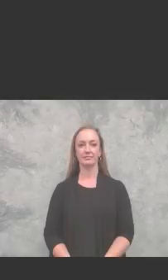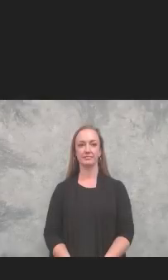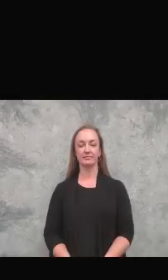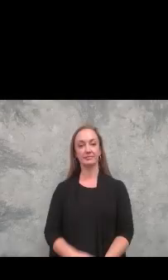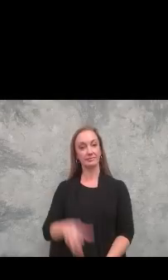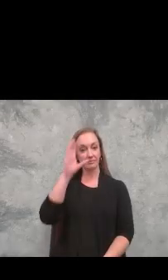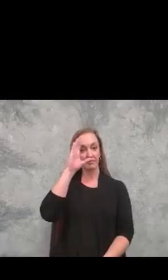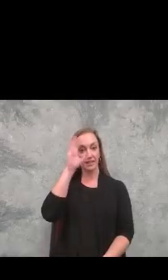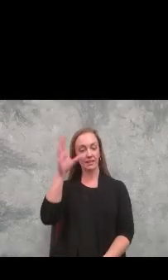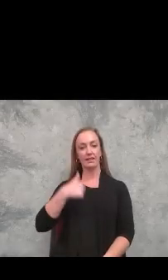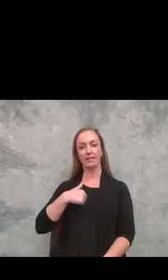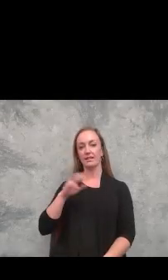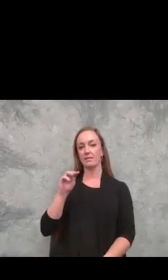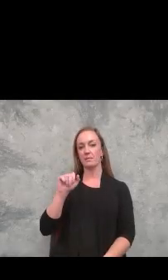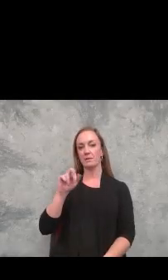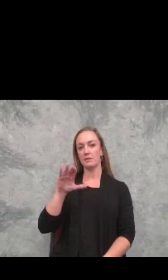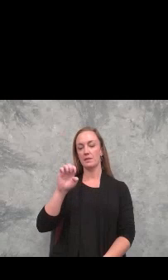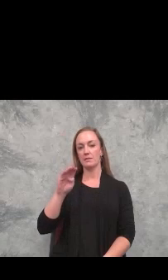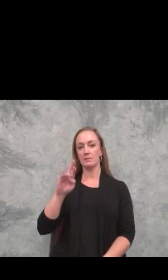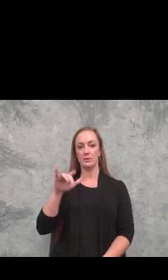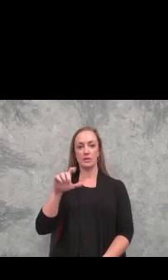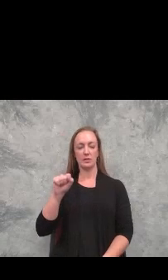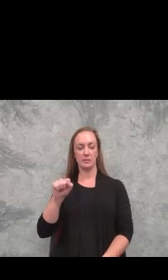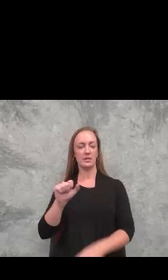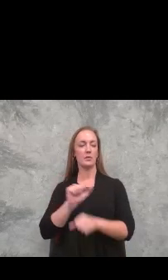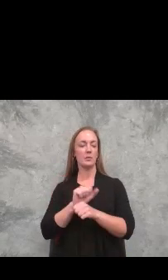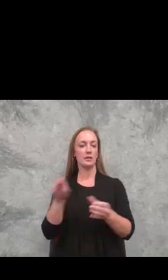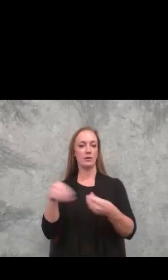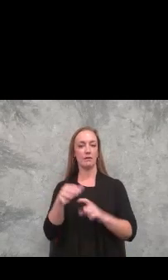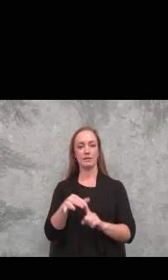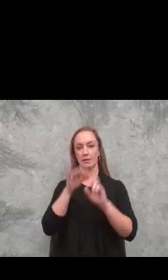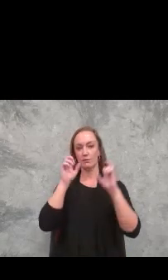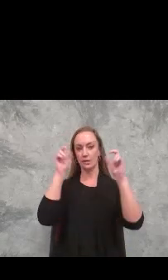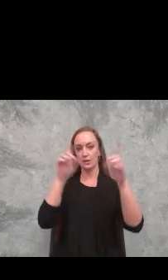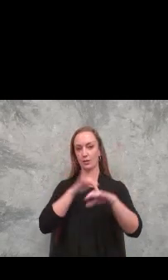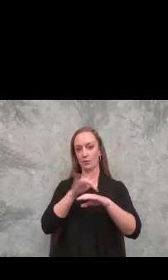Hello I'm Marcie Bridges with the office of special education and early learning.